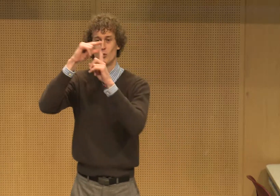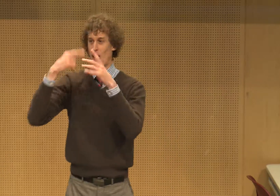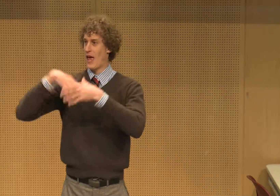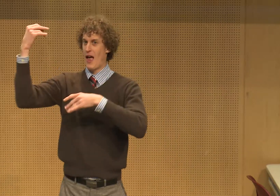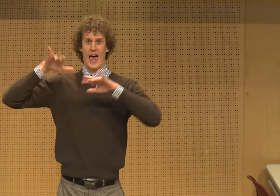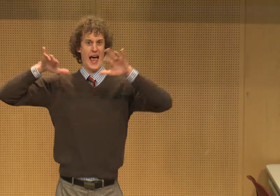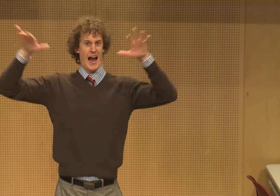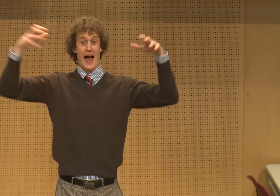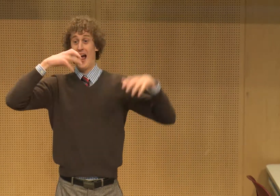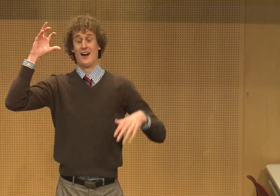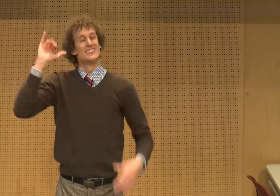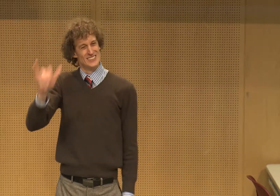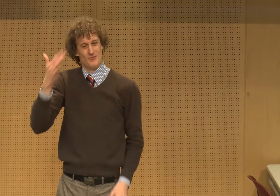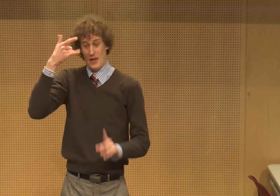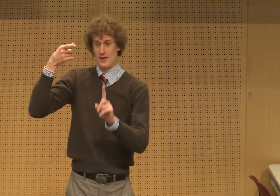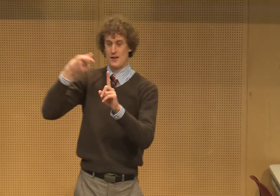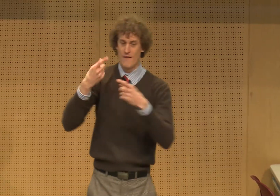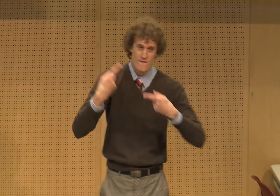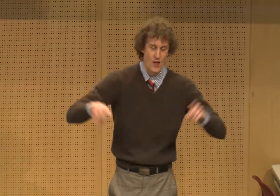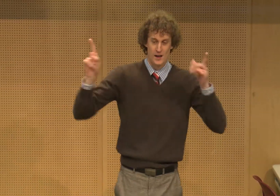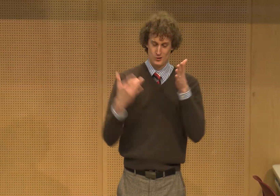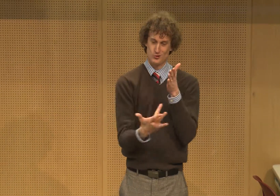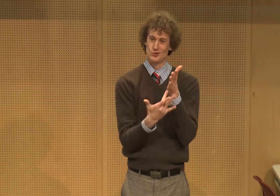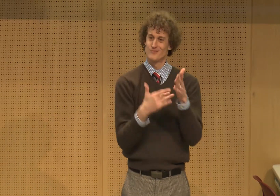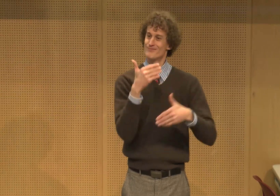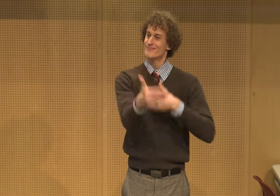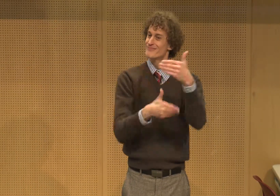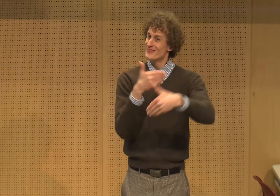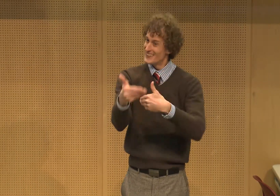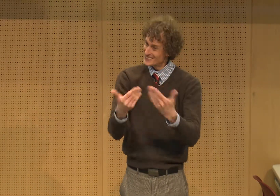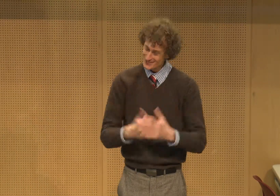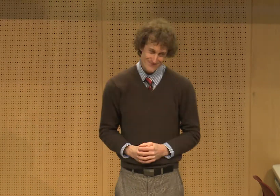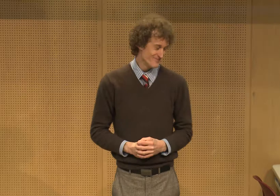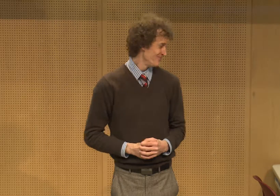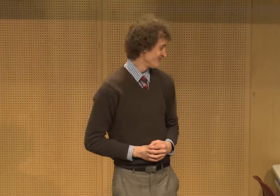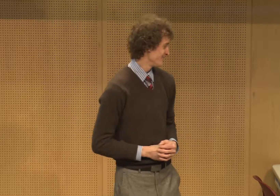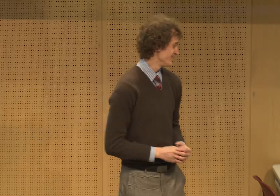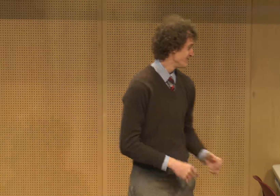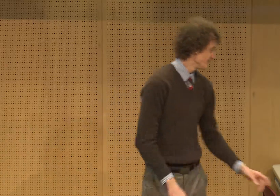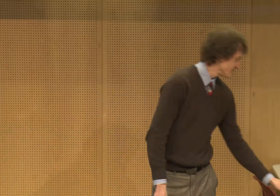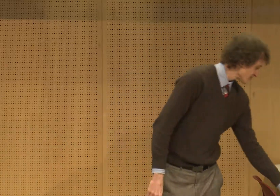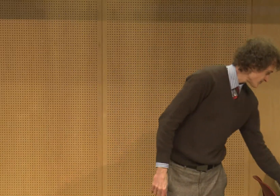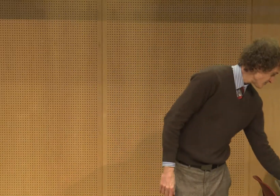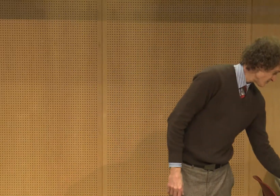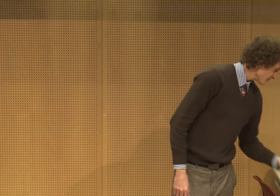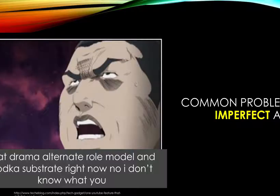You know, now, you know, we've got SIRI. You can just call out to it, and it'll do things. So...